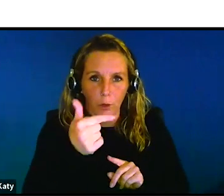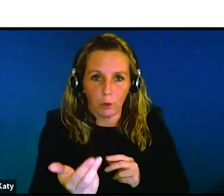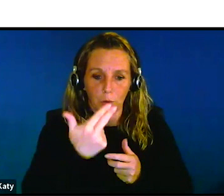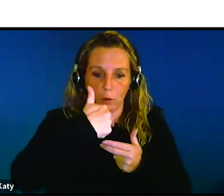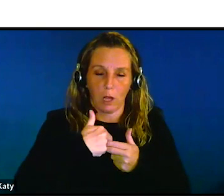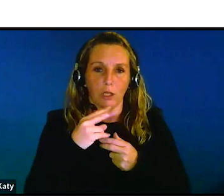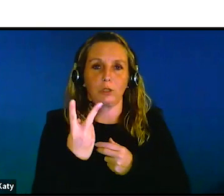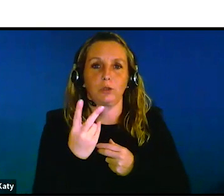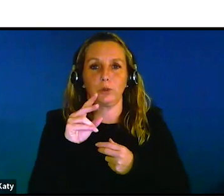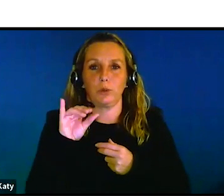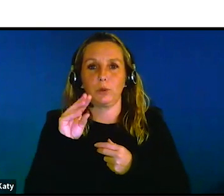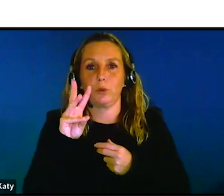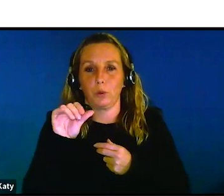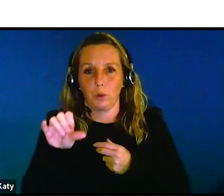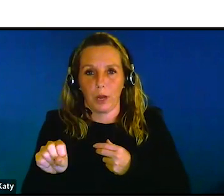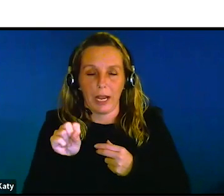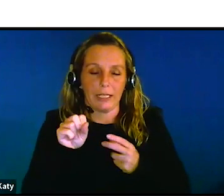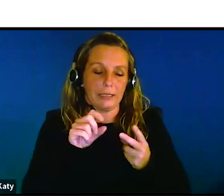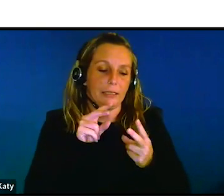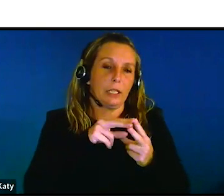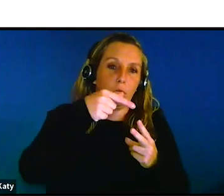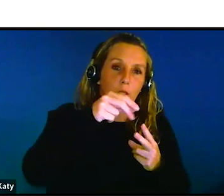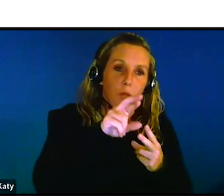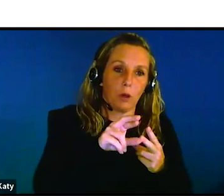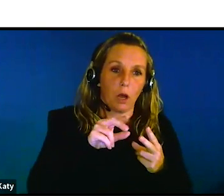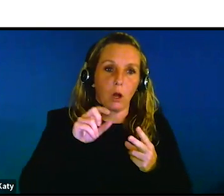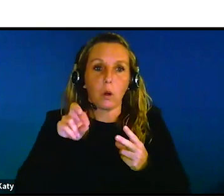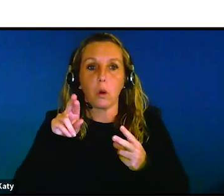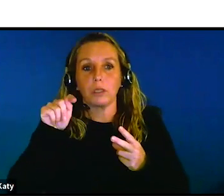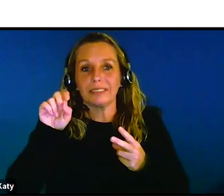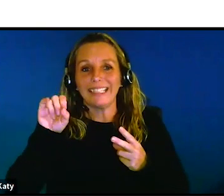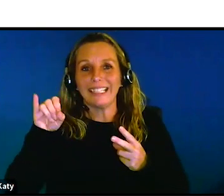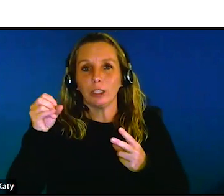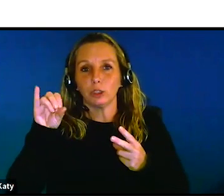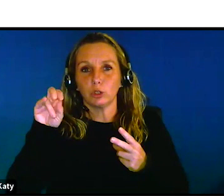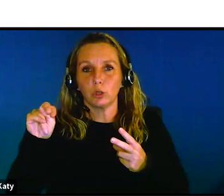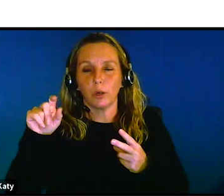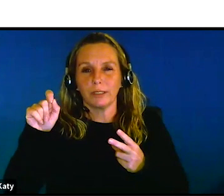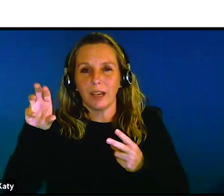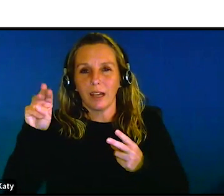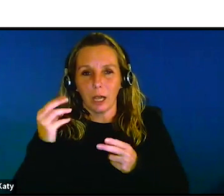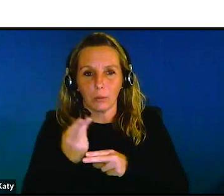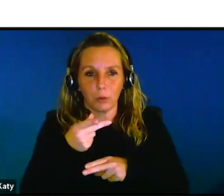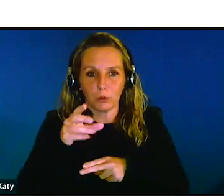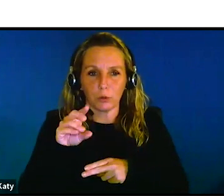The QR code or you can go to t join dot com and use this code to get into the thought exchange.